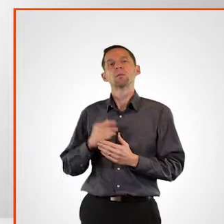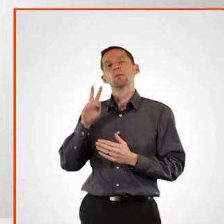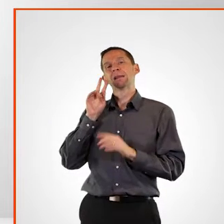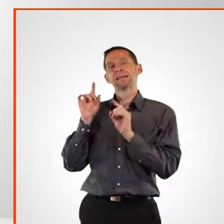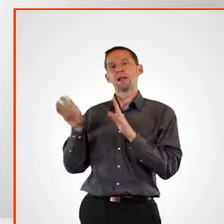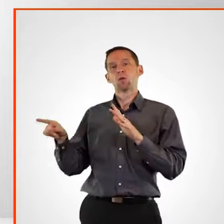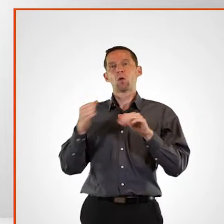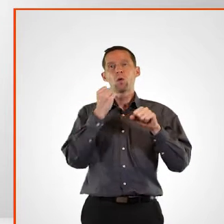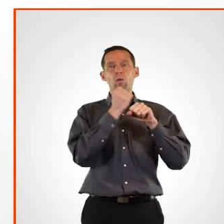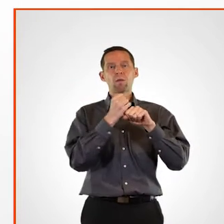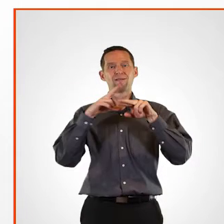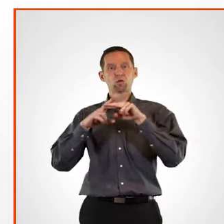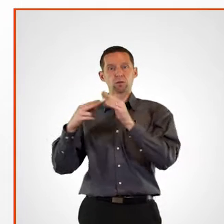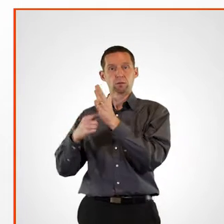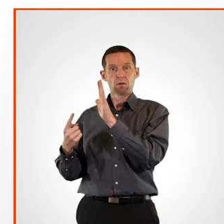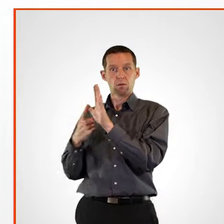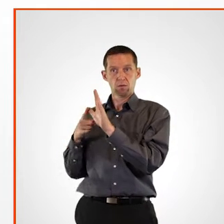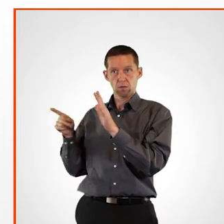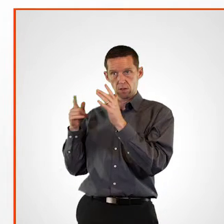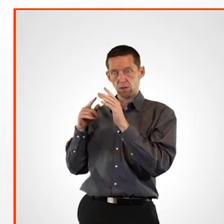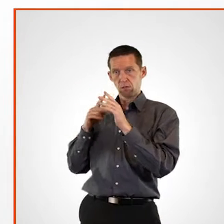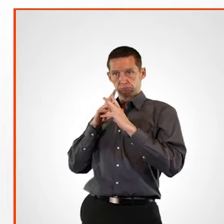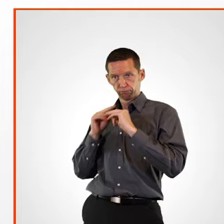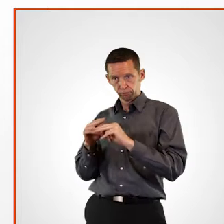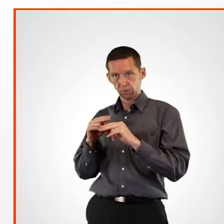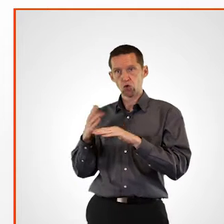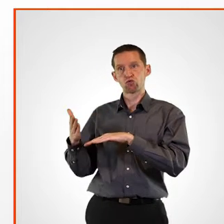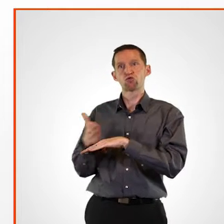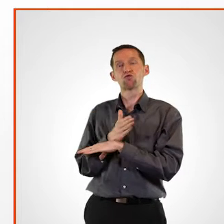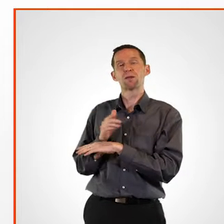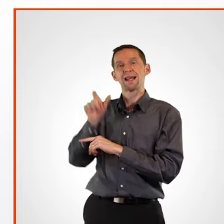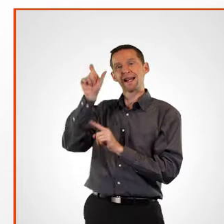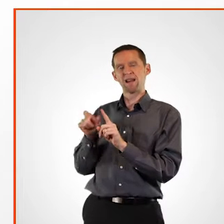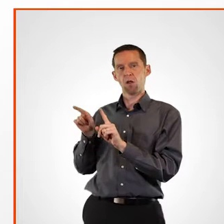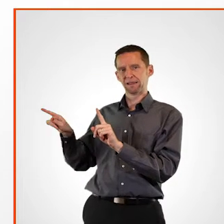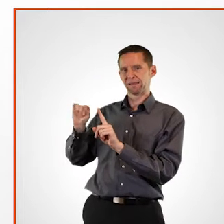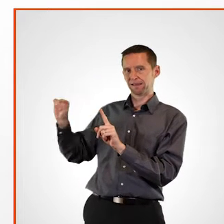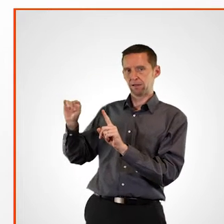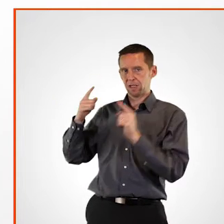starting with the Goldman Fristoe Test of Articulation, in terms of articulation, you can see the green bar being the hearing aid children,